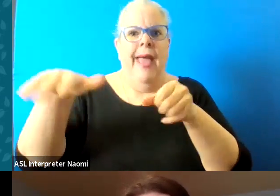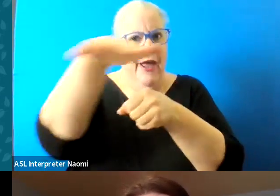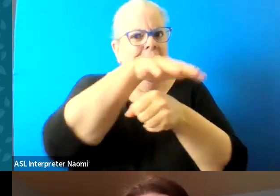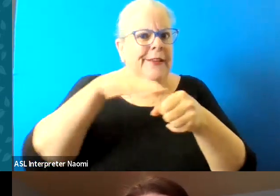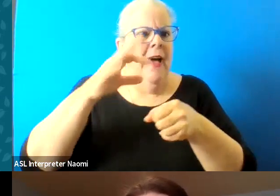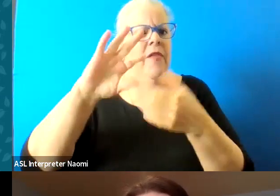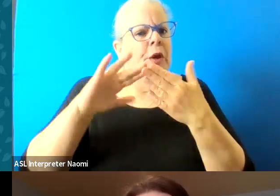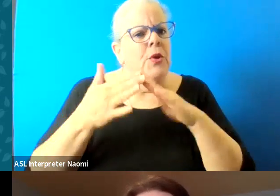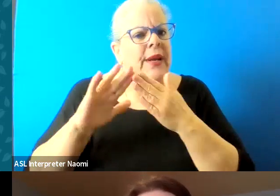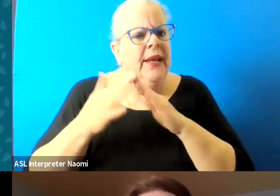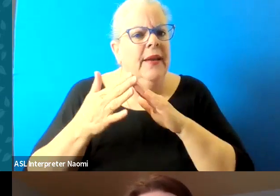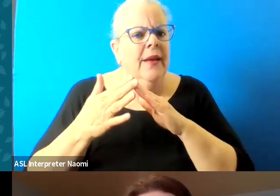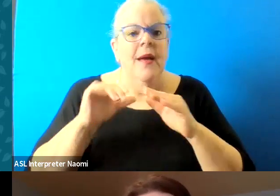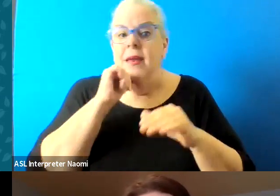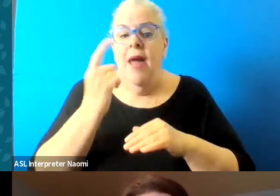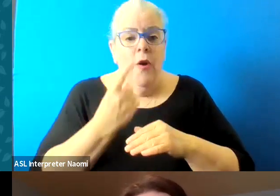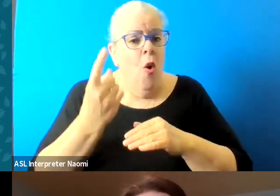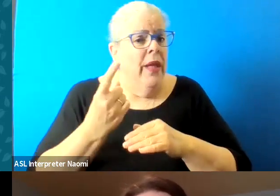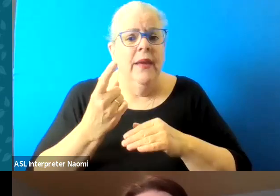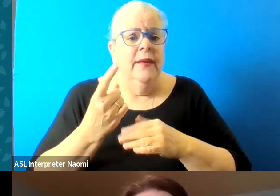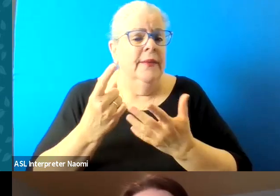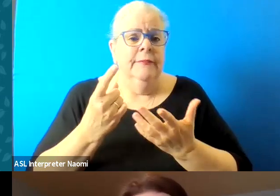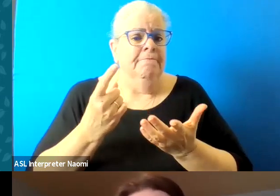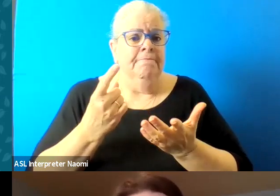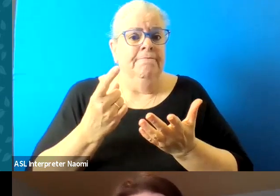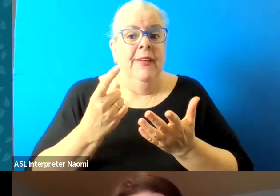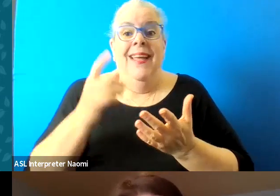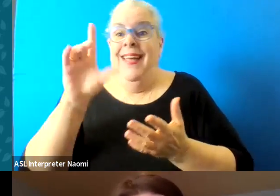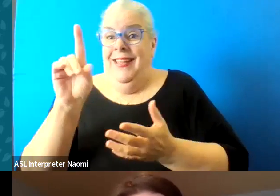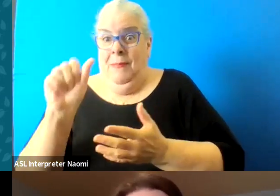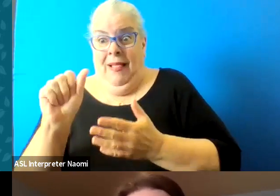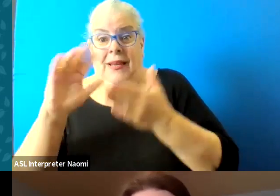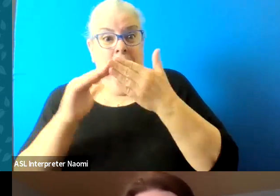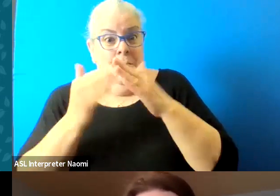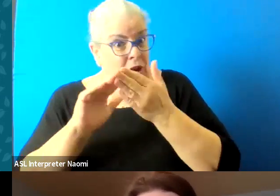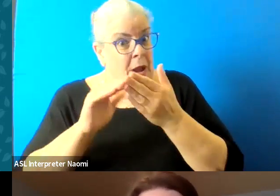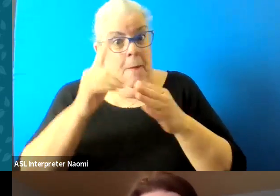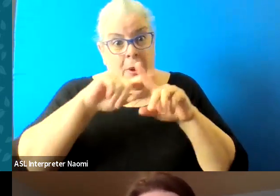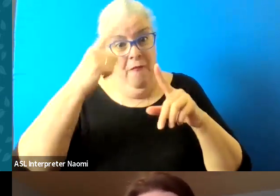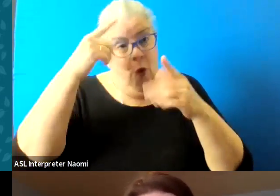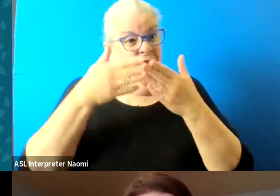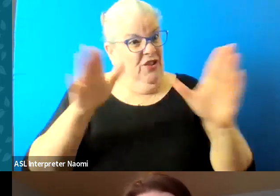And not just, you know, necessarily the disability community but for the general population.